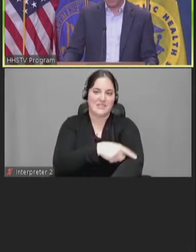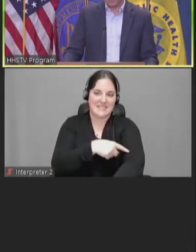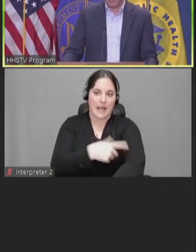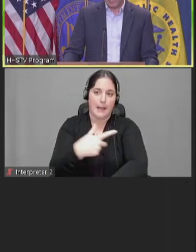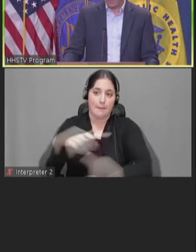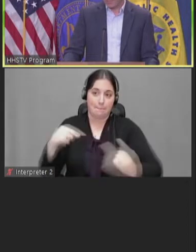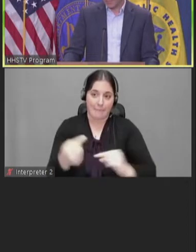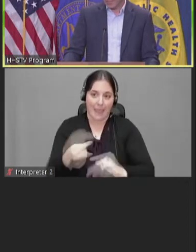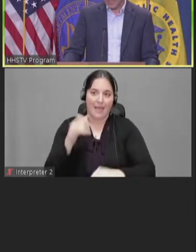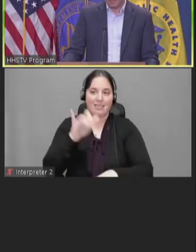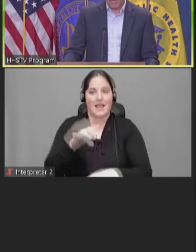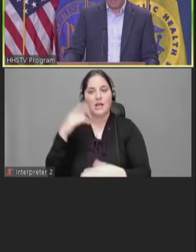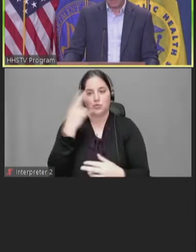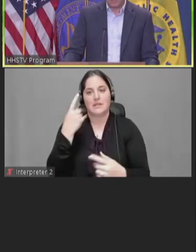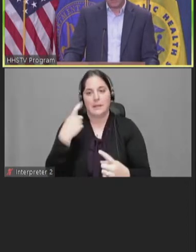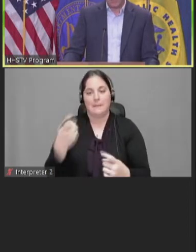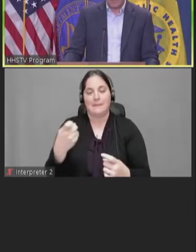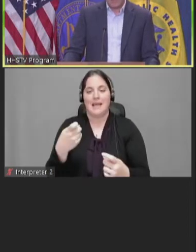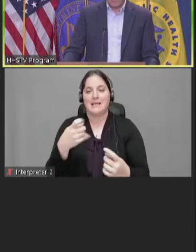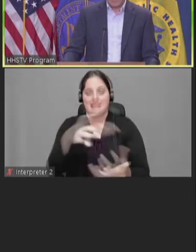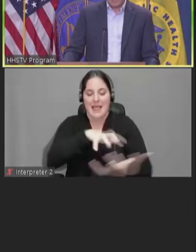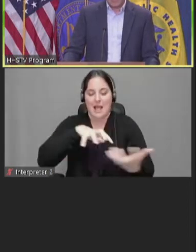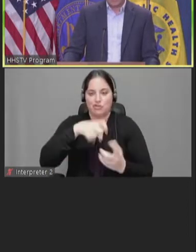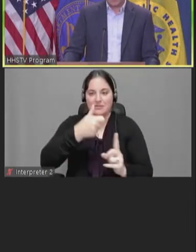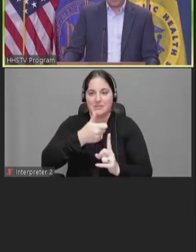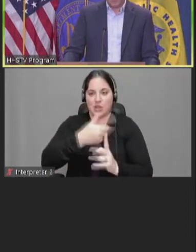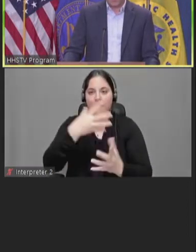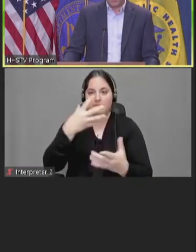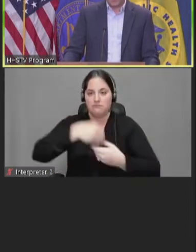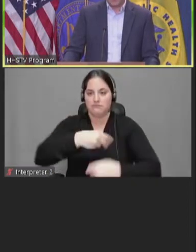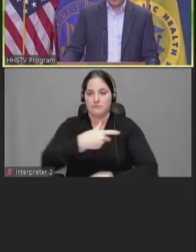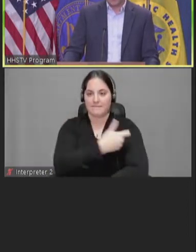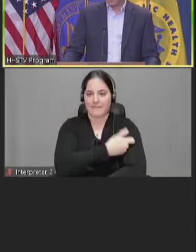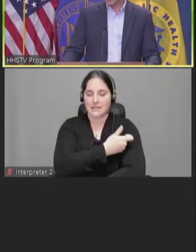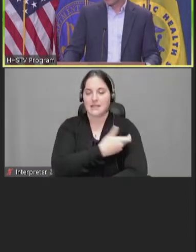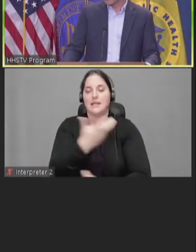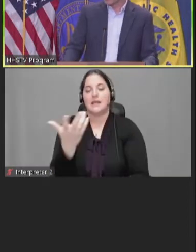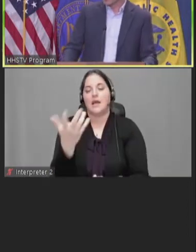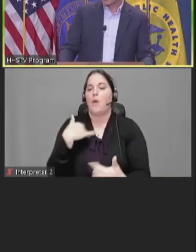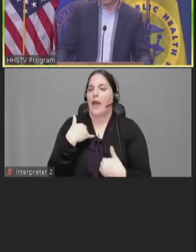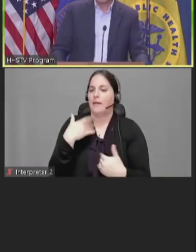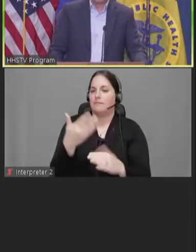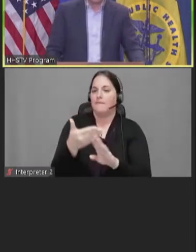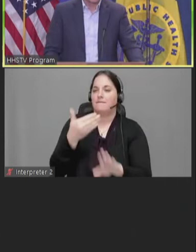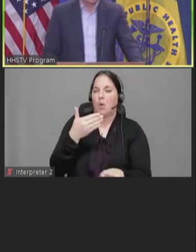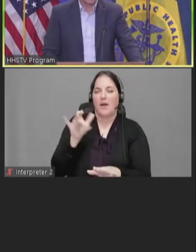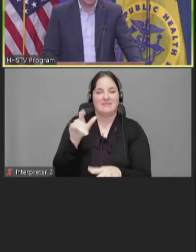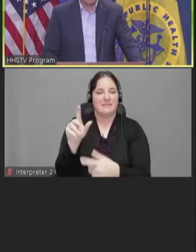with adjuvant-containing vaccines. And there's been a bit of a myth out there, I think, that